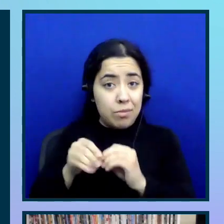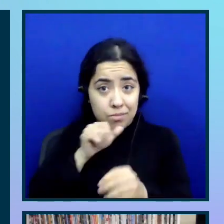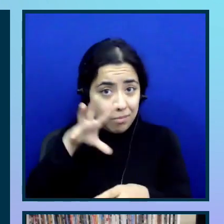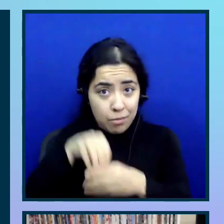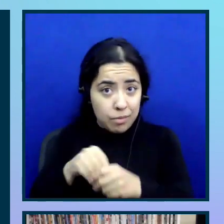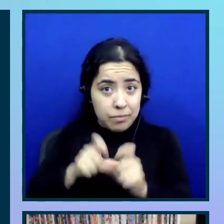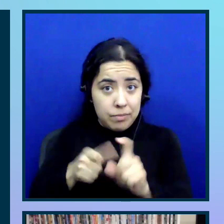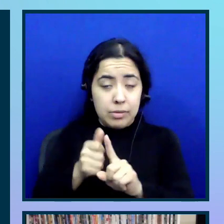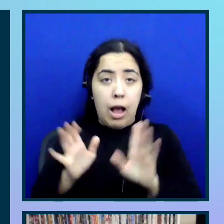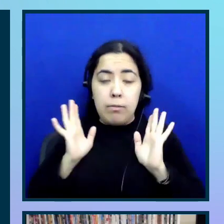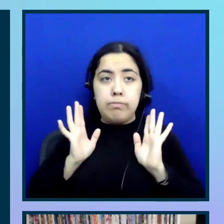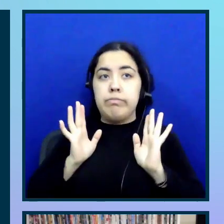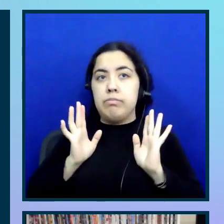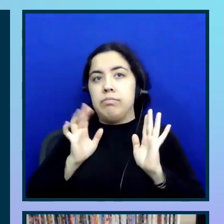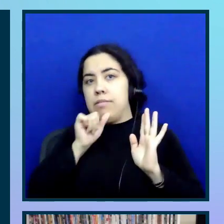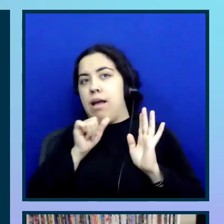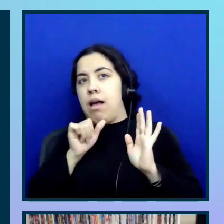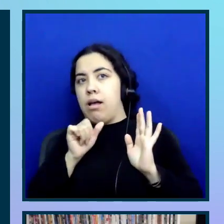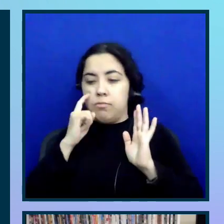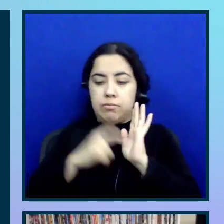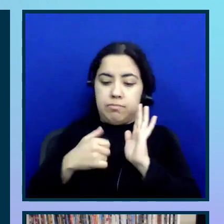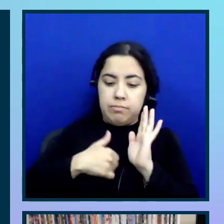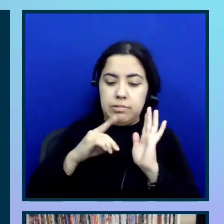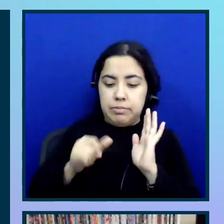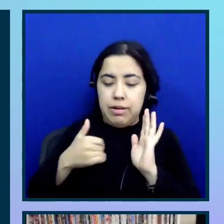who may not identify with having disability. So the total could be even more.